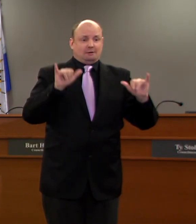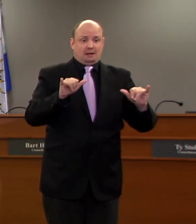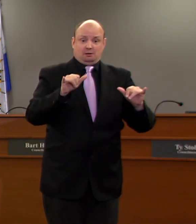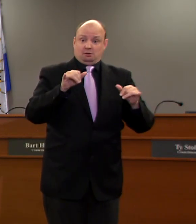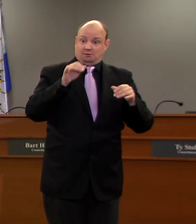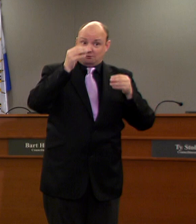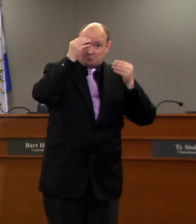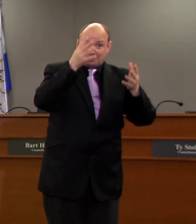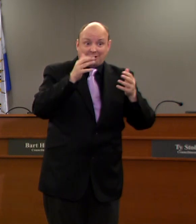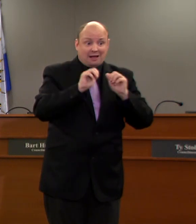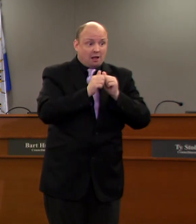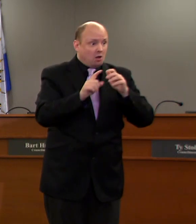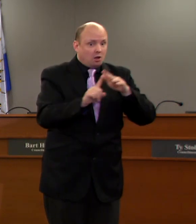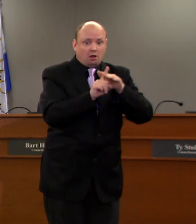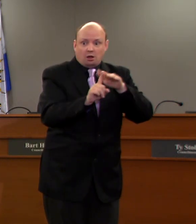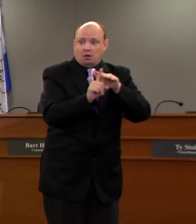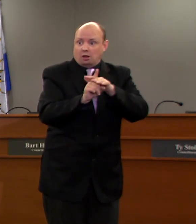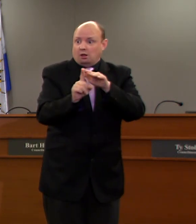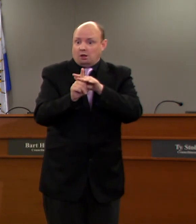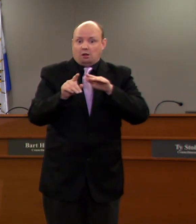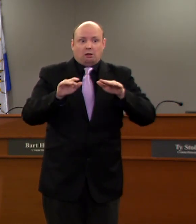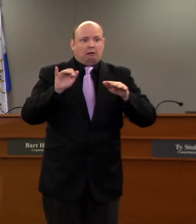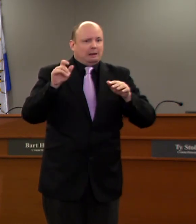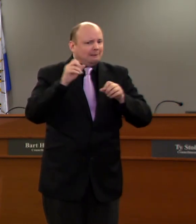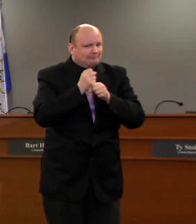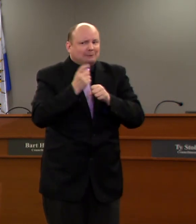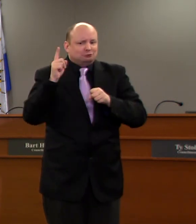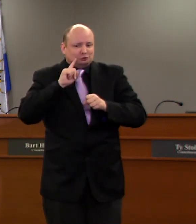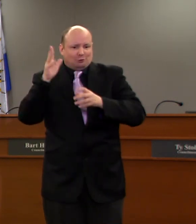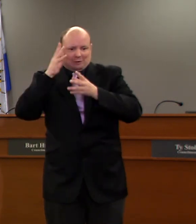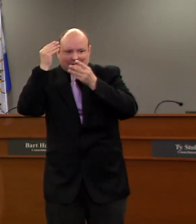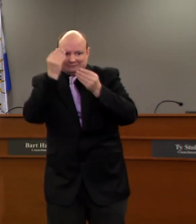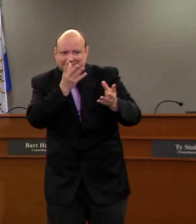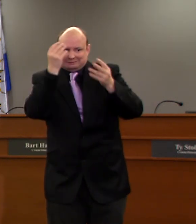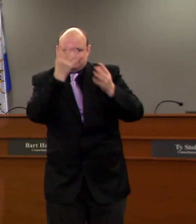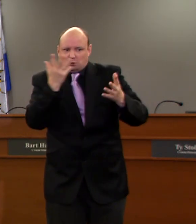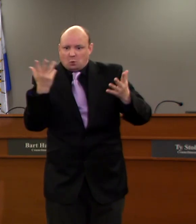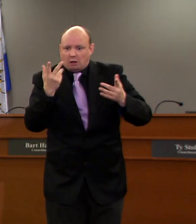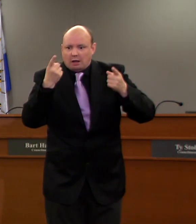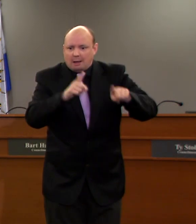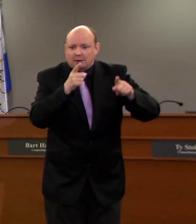look for that page on questions and answers. There are lots of information pieces there.